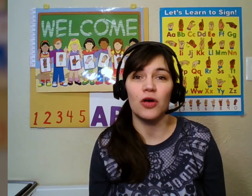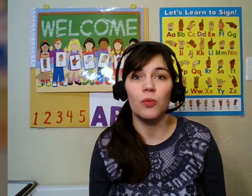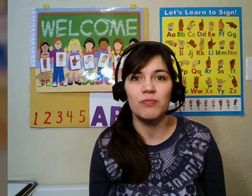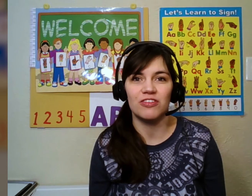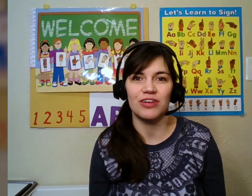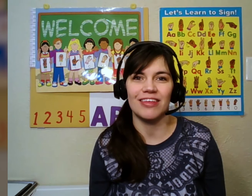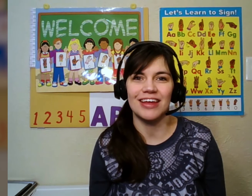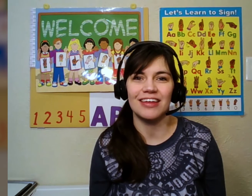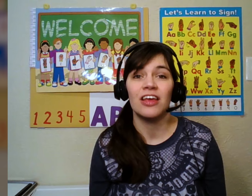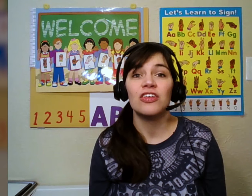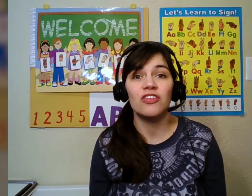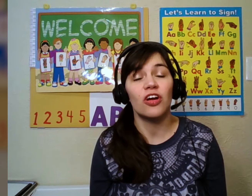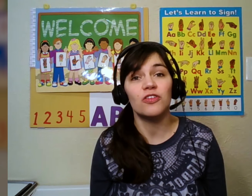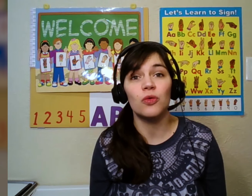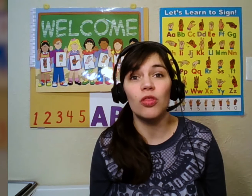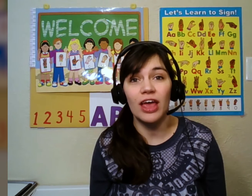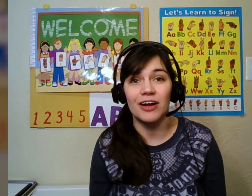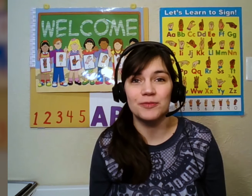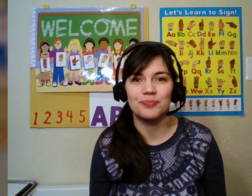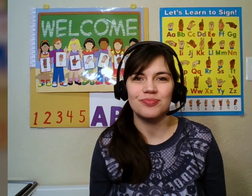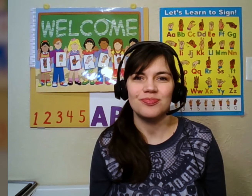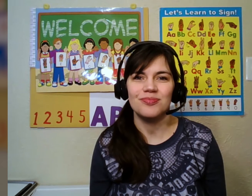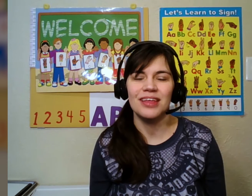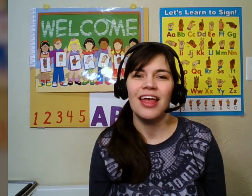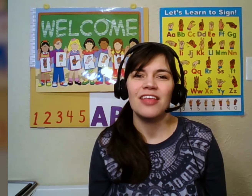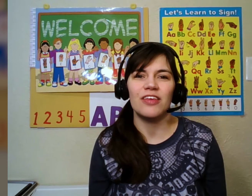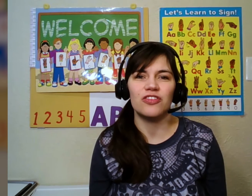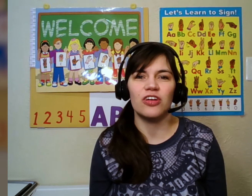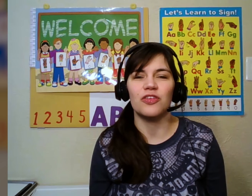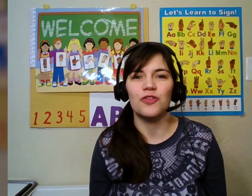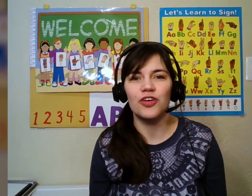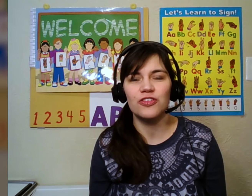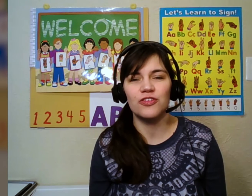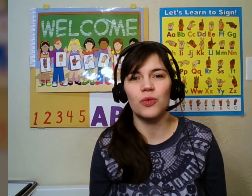America with Mr. Gallaudet to start a school there. They started the first